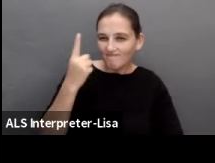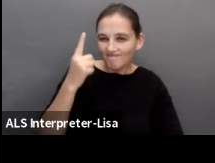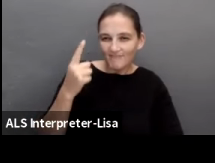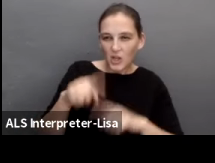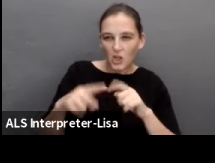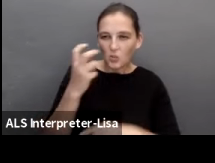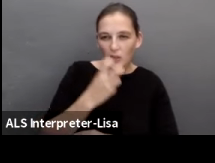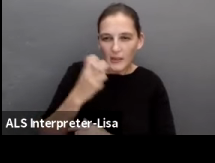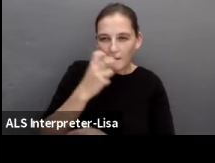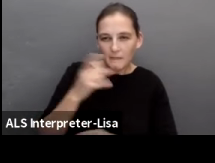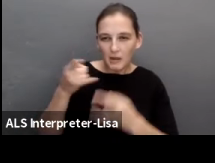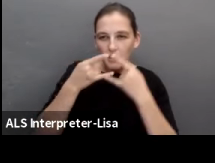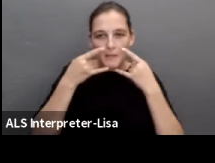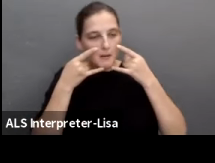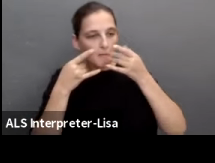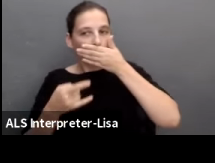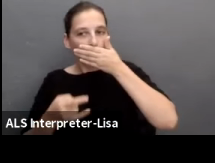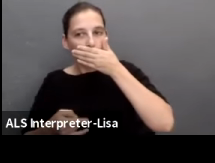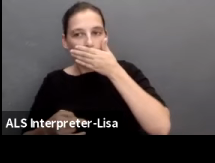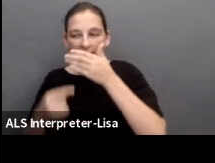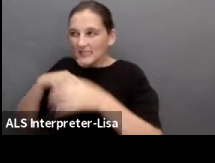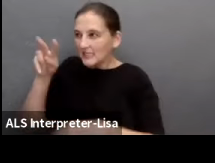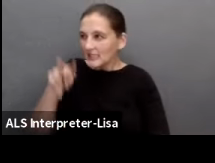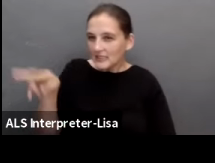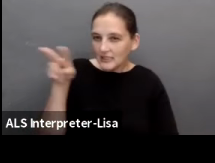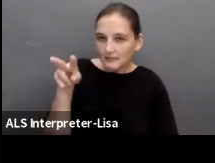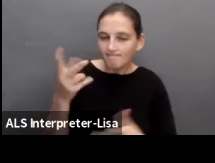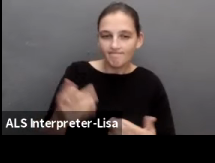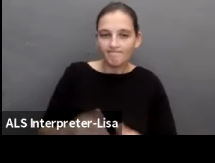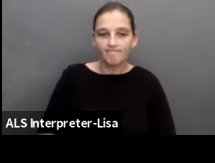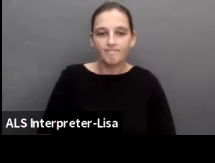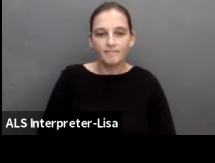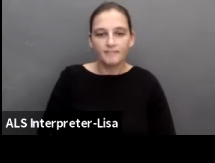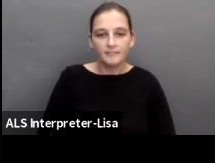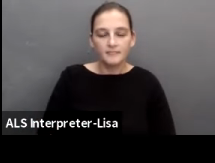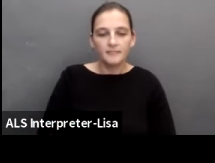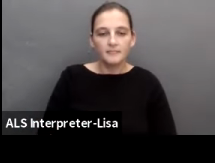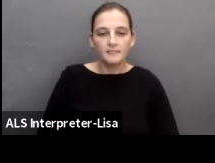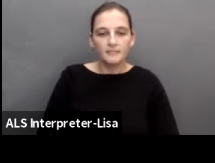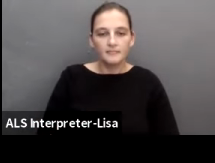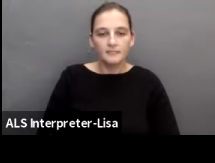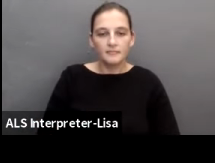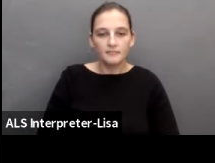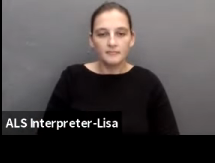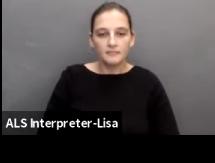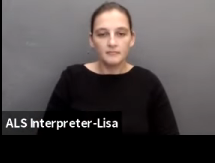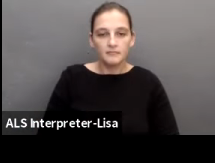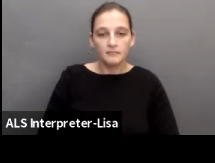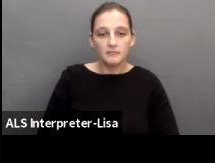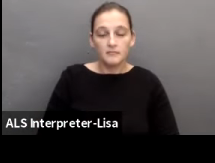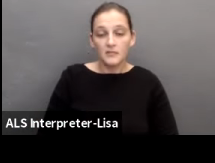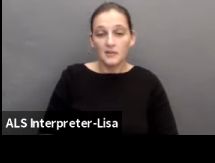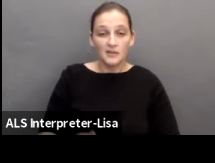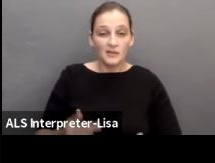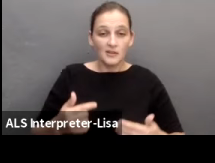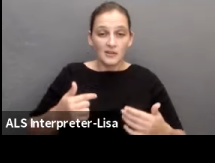saying even though I had my hearing aids in I just